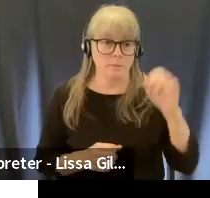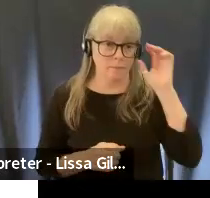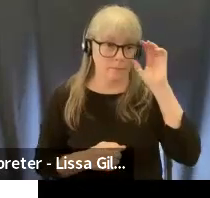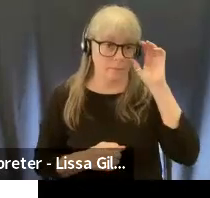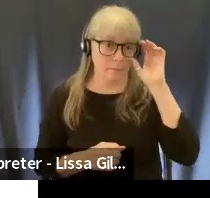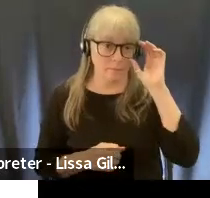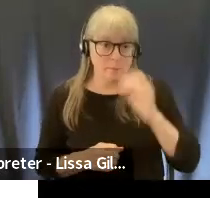And so here we just have a couple of slides of different, a list of contact information.